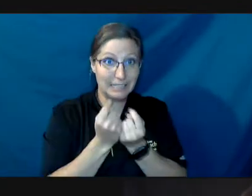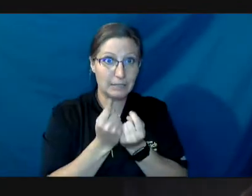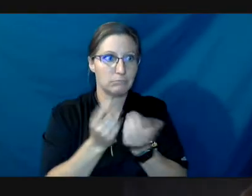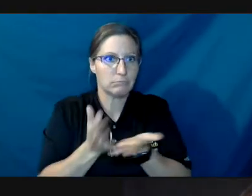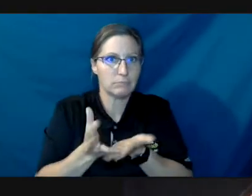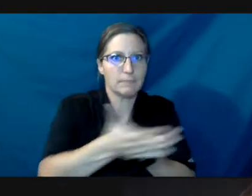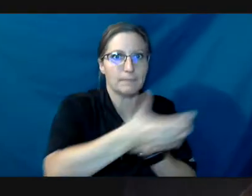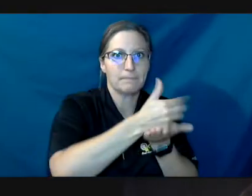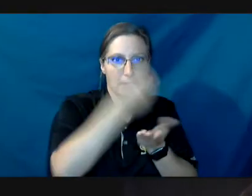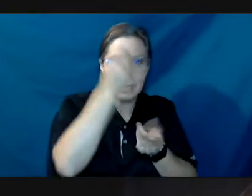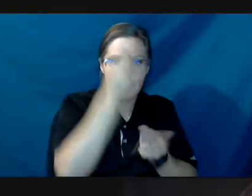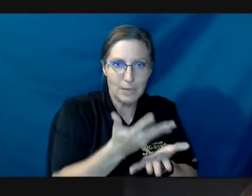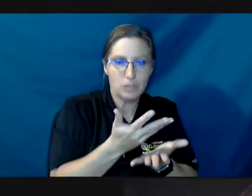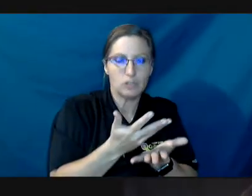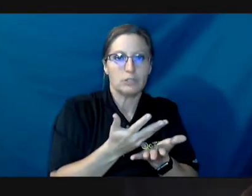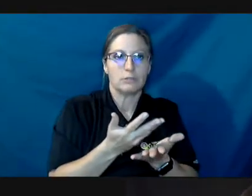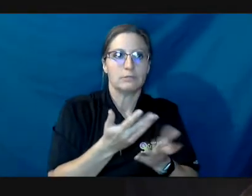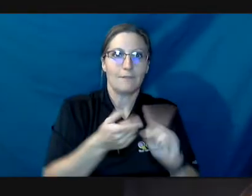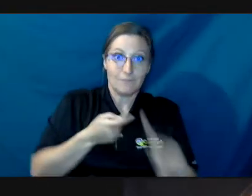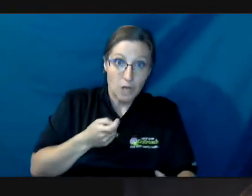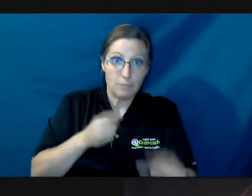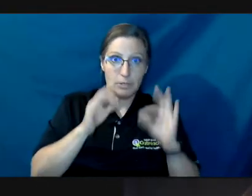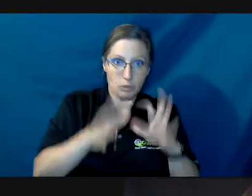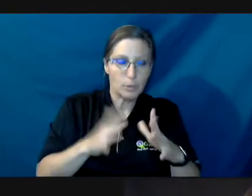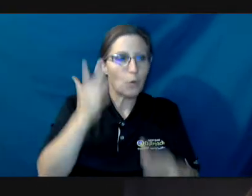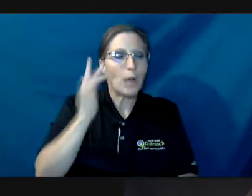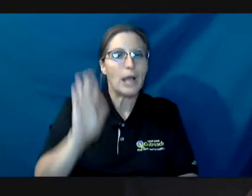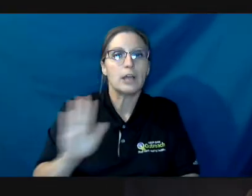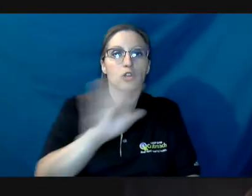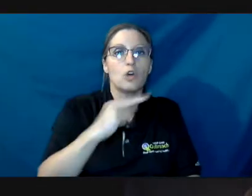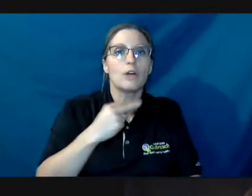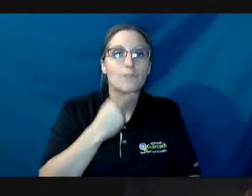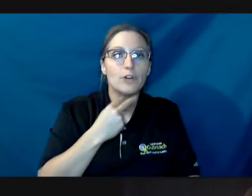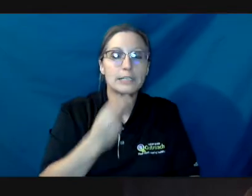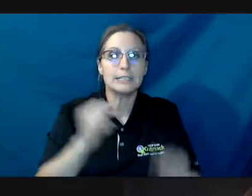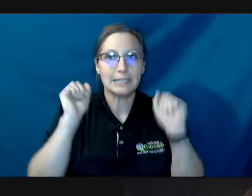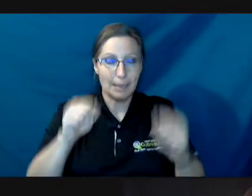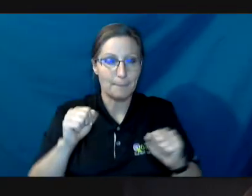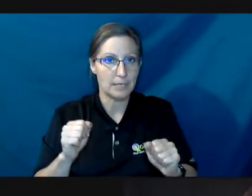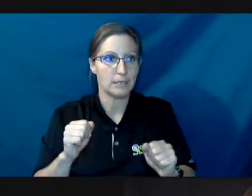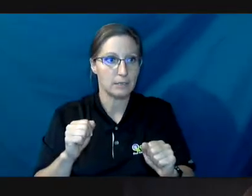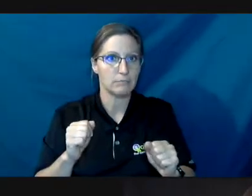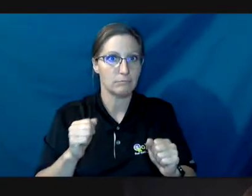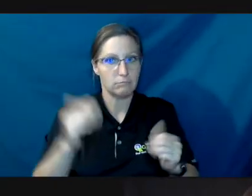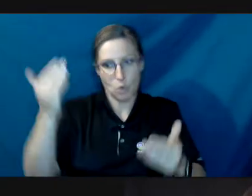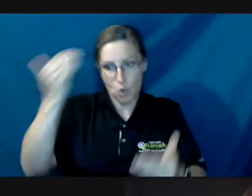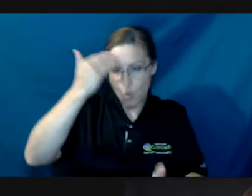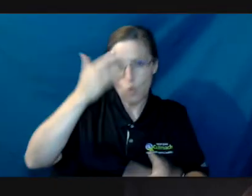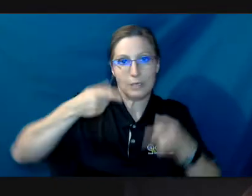and feedback prior to the IEP meeting. So your voice is heard within that meeting.